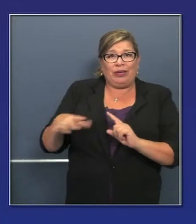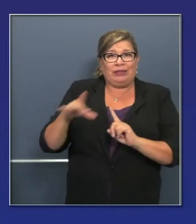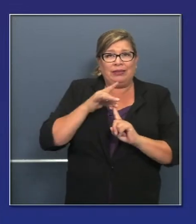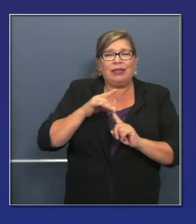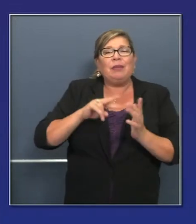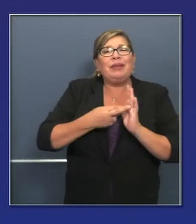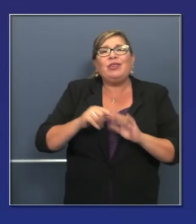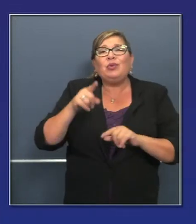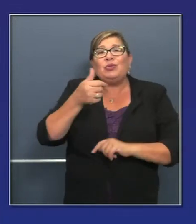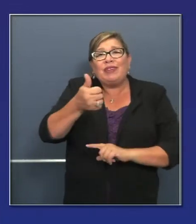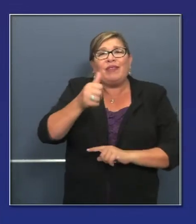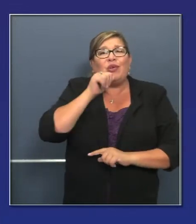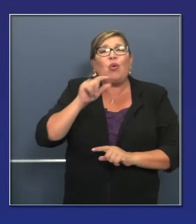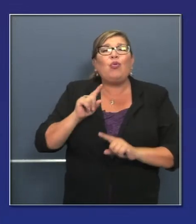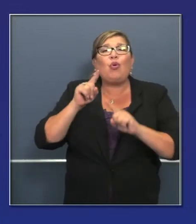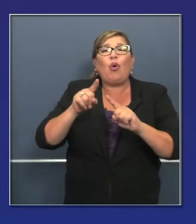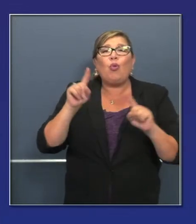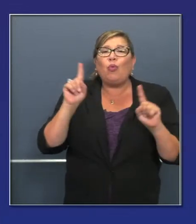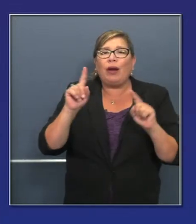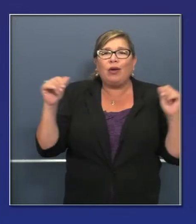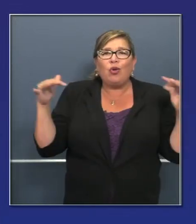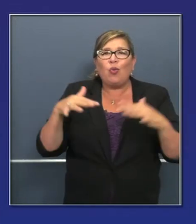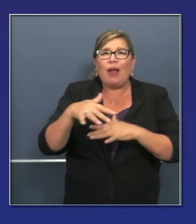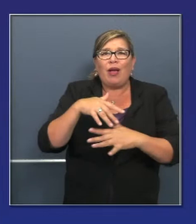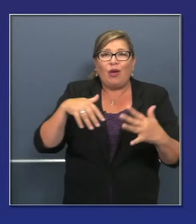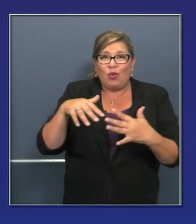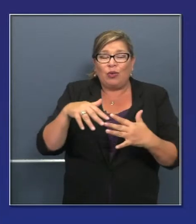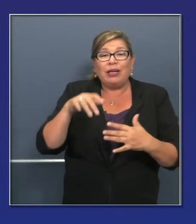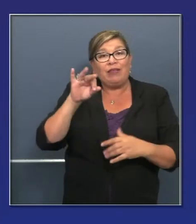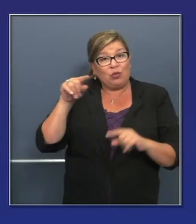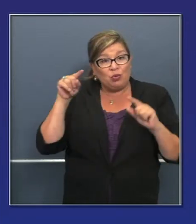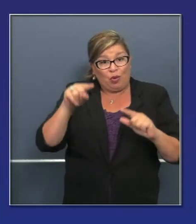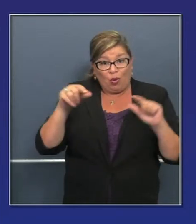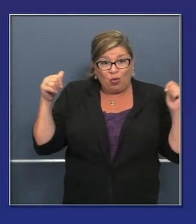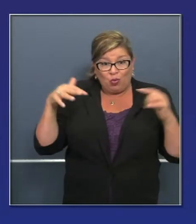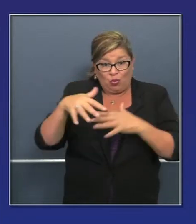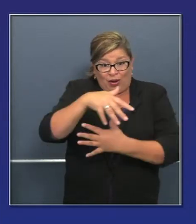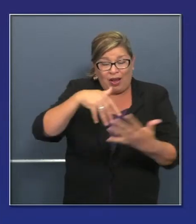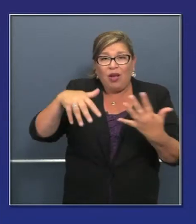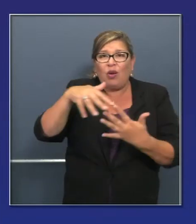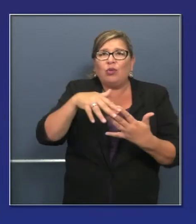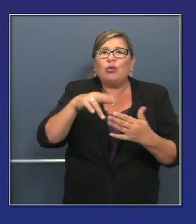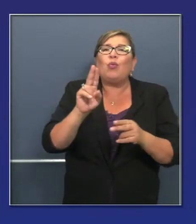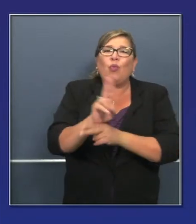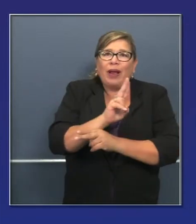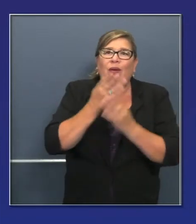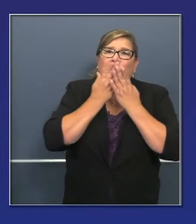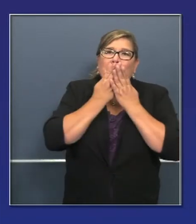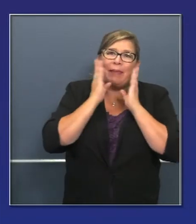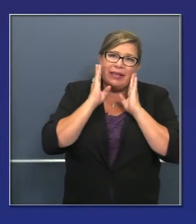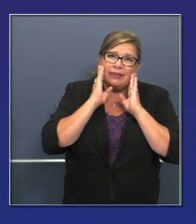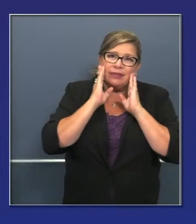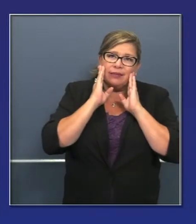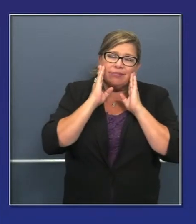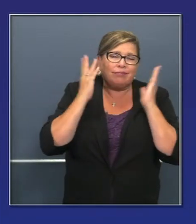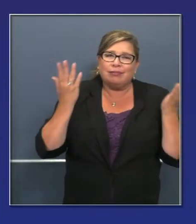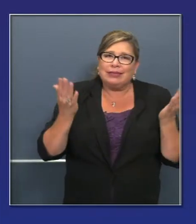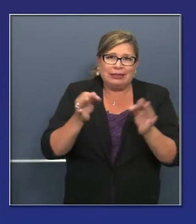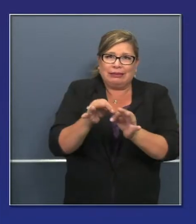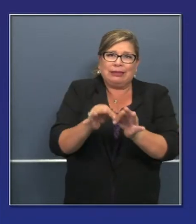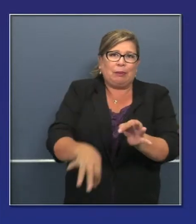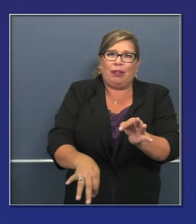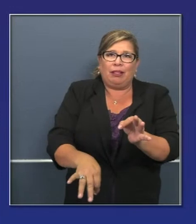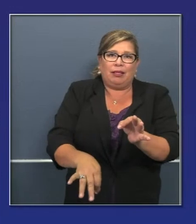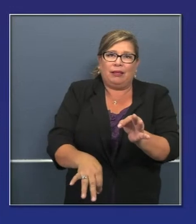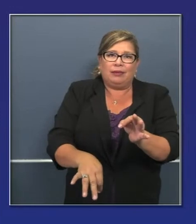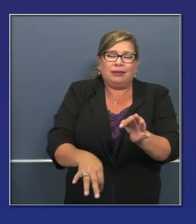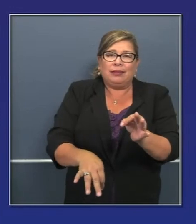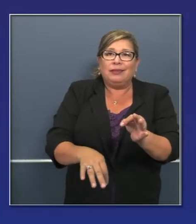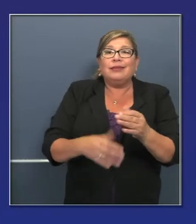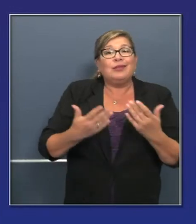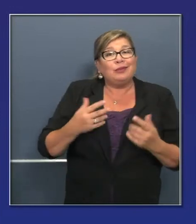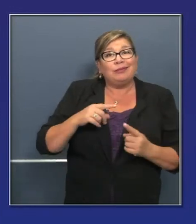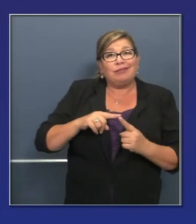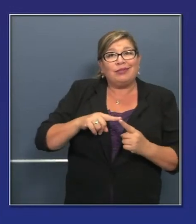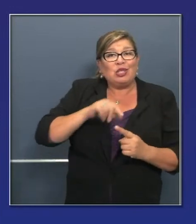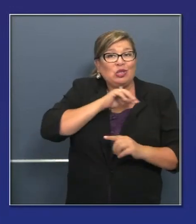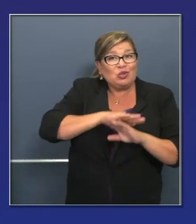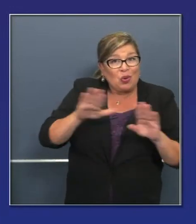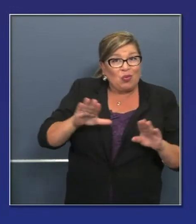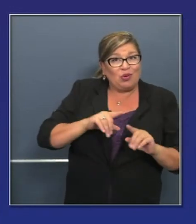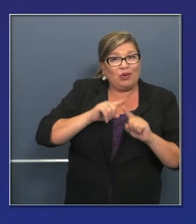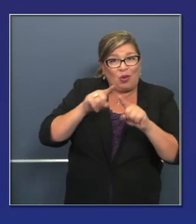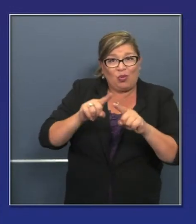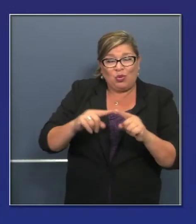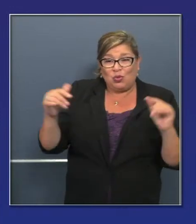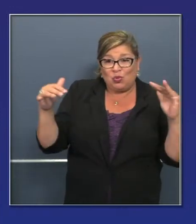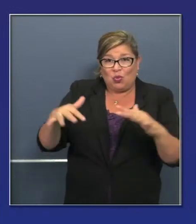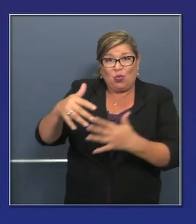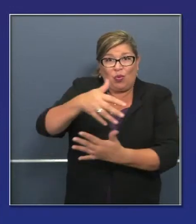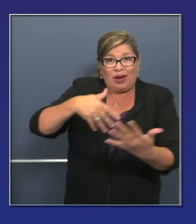said yesterday if you do wear a mask it's not that complex don't go into crowds if you do and